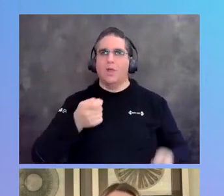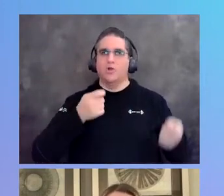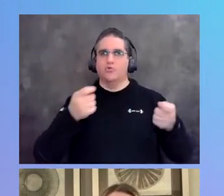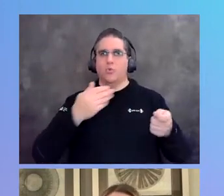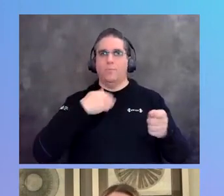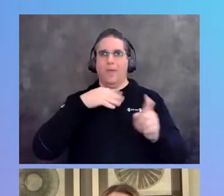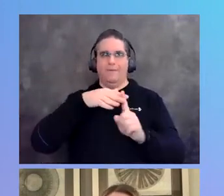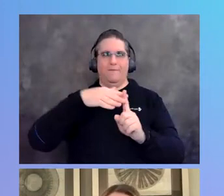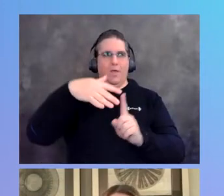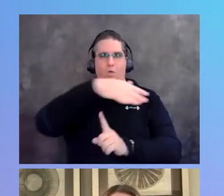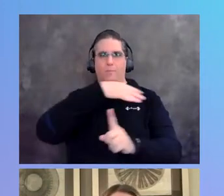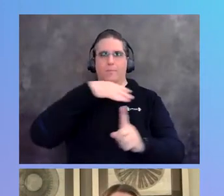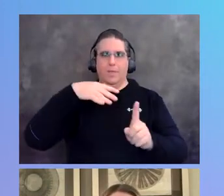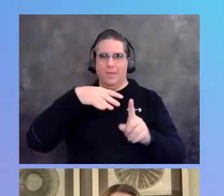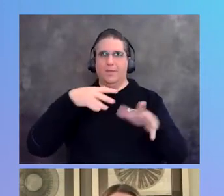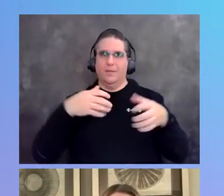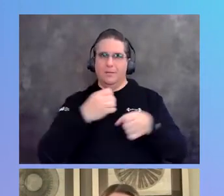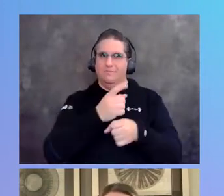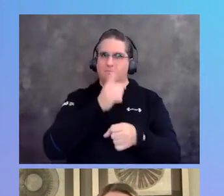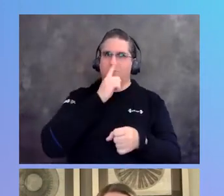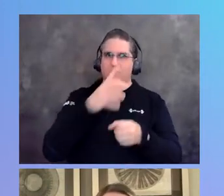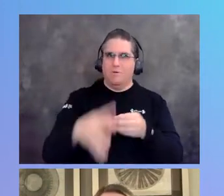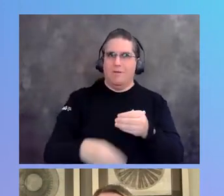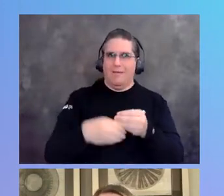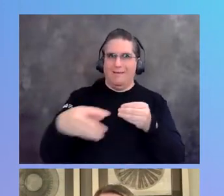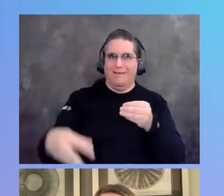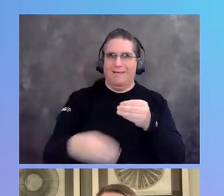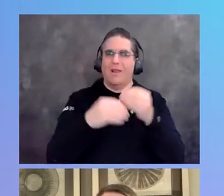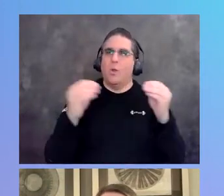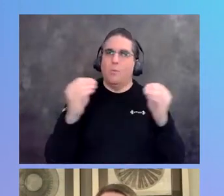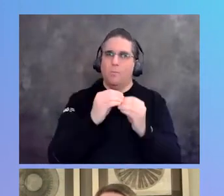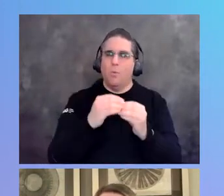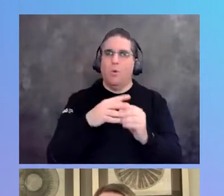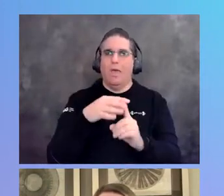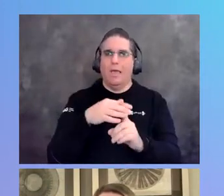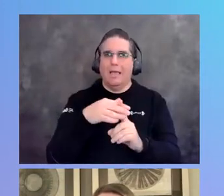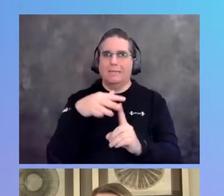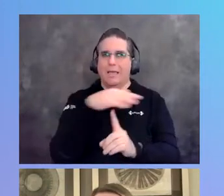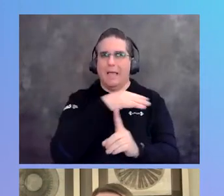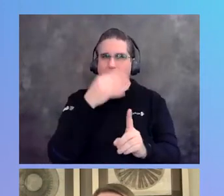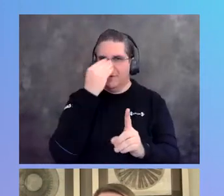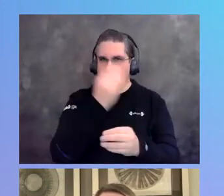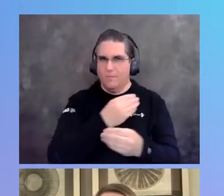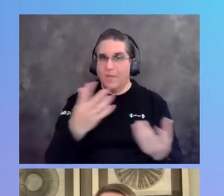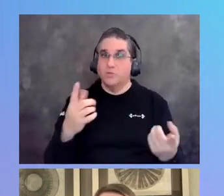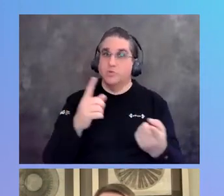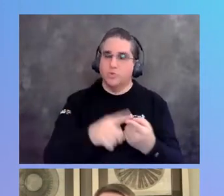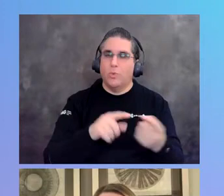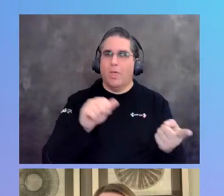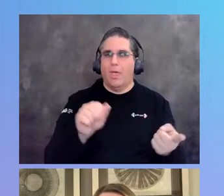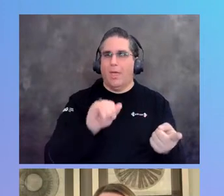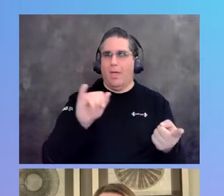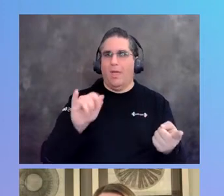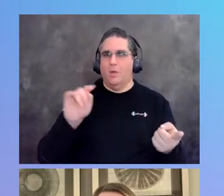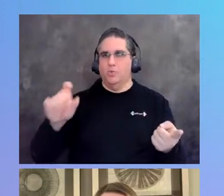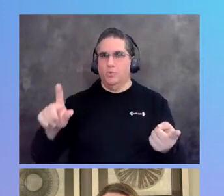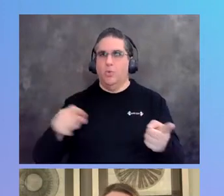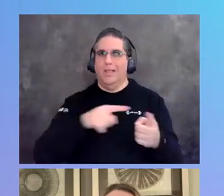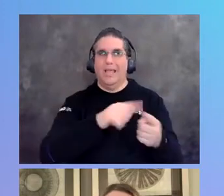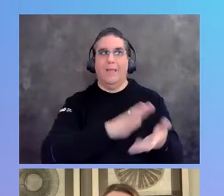environment and those contexts and adding a lot more contextual information to that AI tool to make it the most effective and